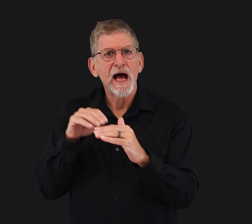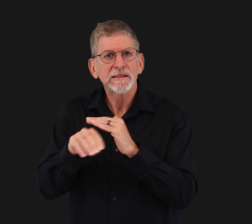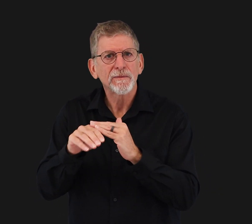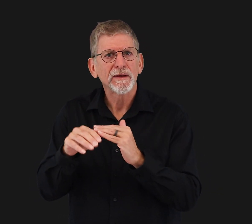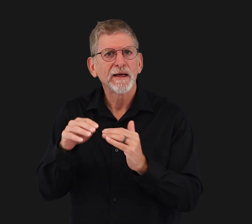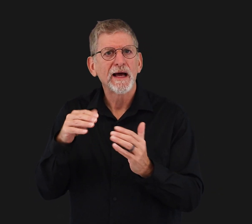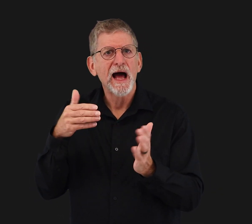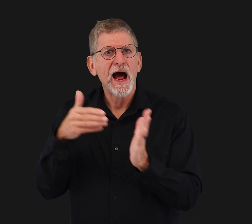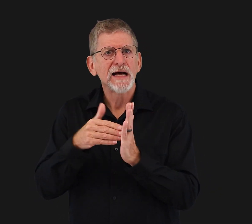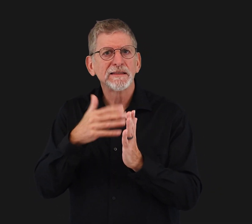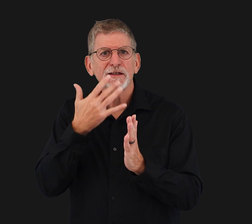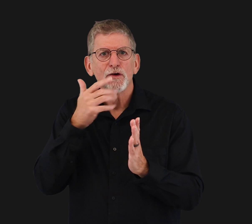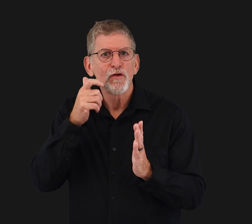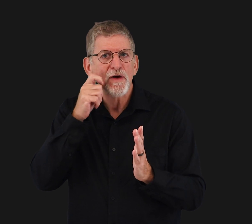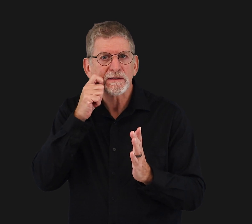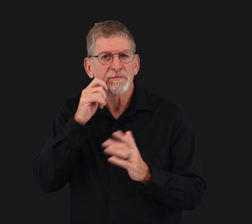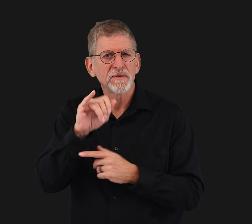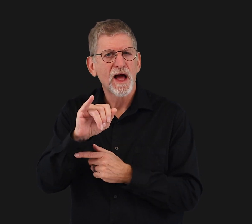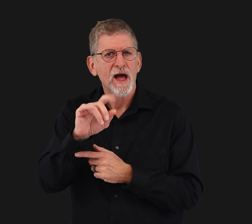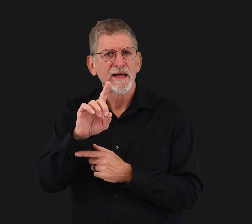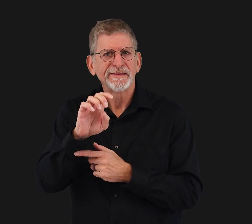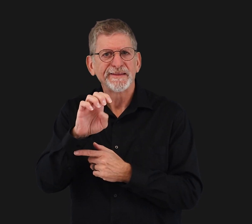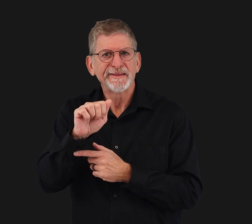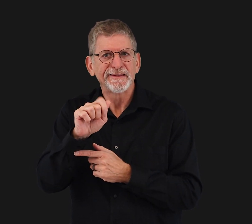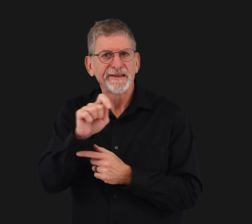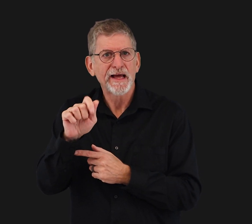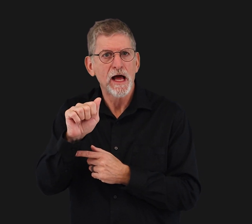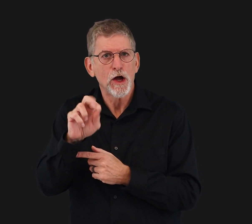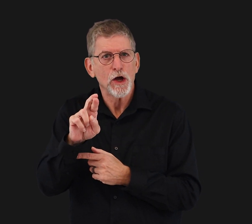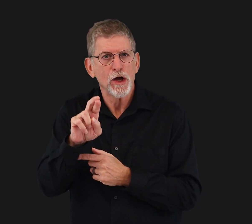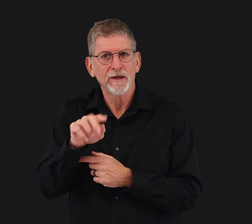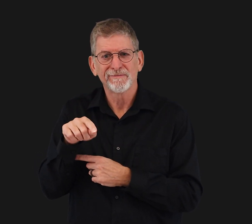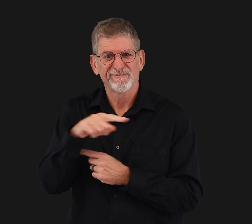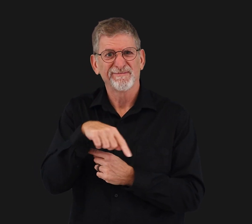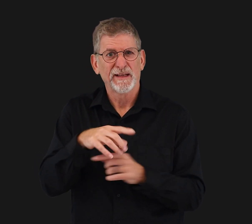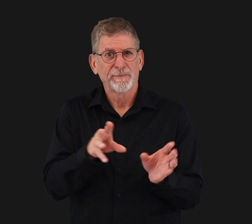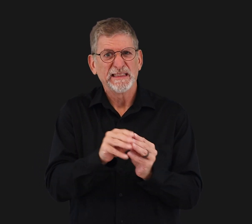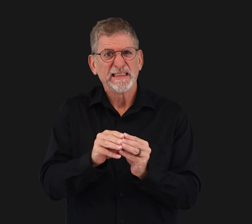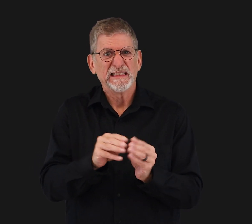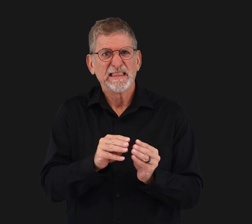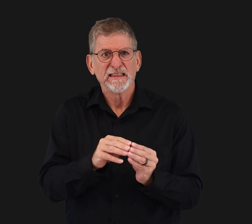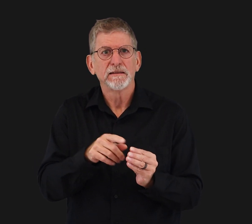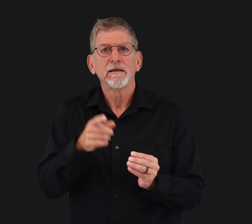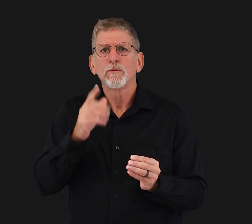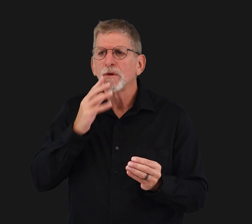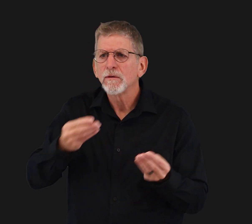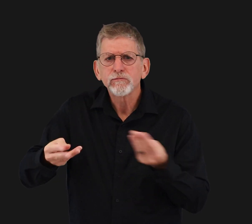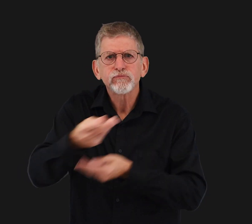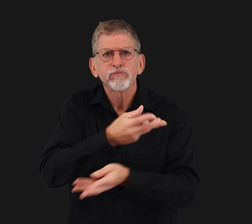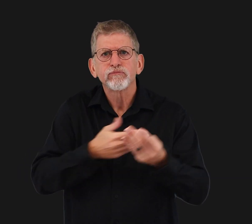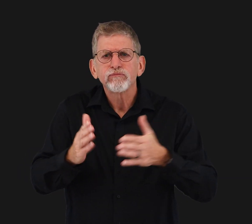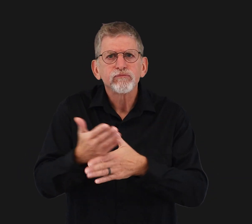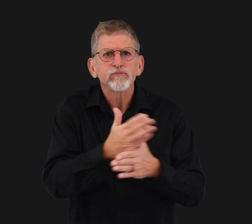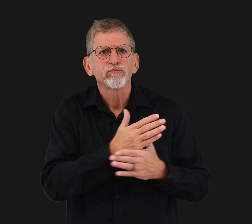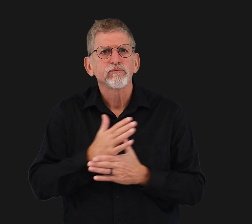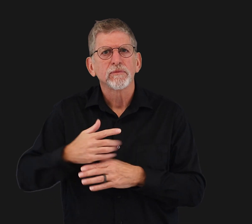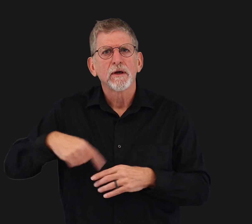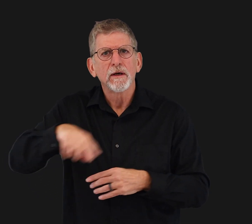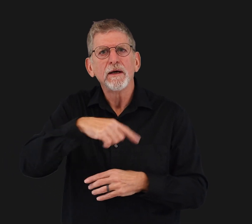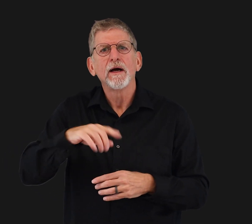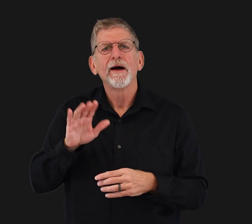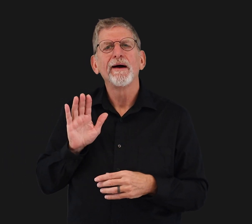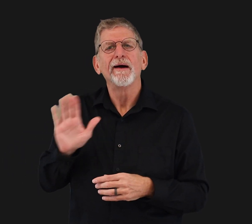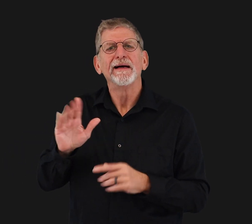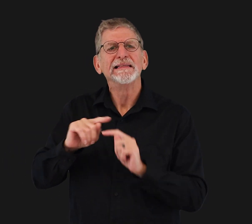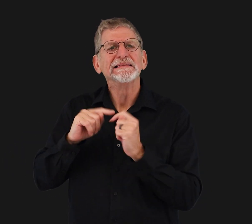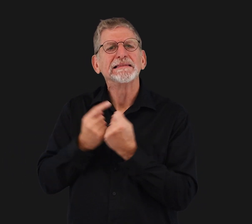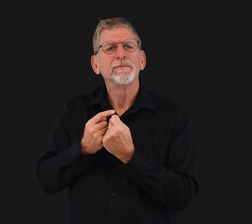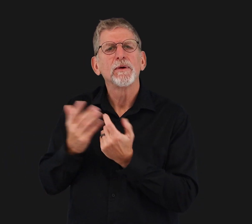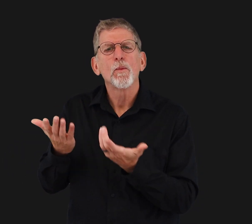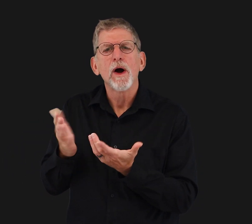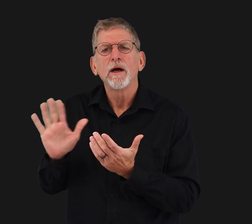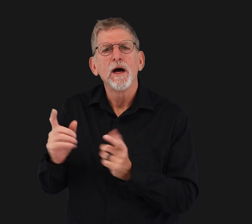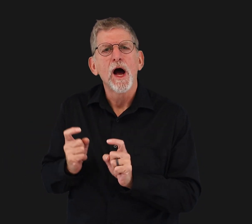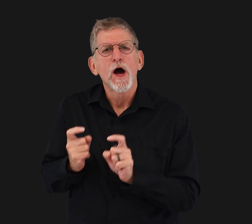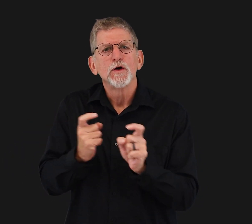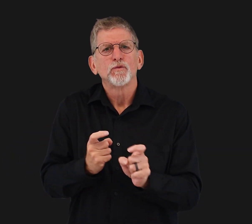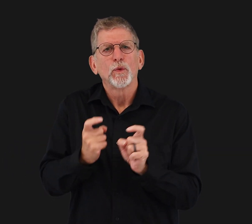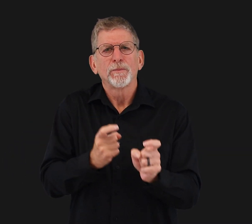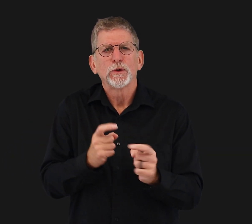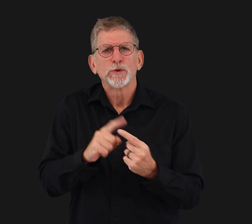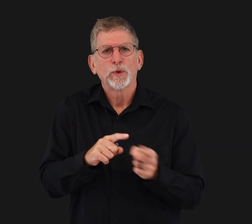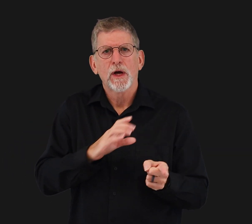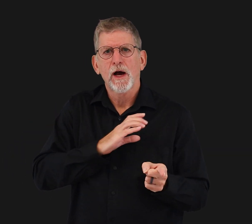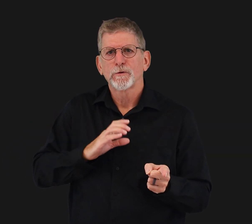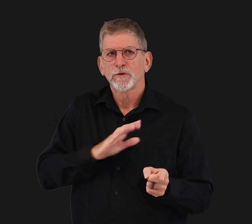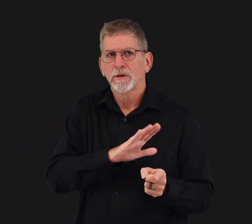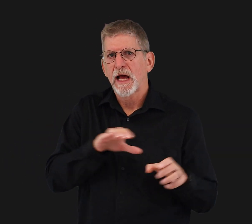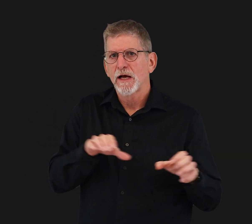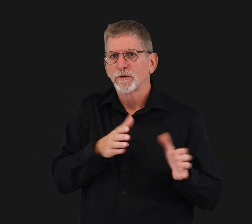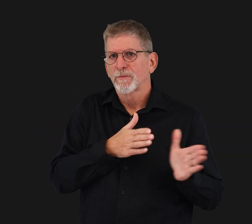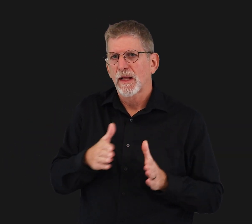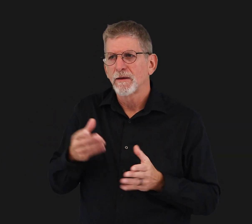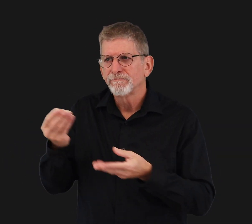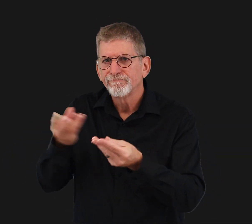accessibility and anti-racism (IDEA-AR) meetings where they brief each other on their team’s contributions to the Commission’s action plans,